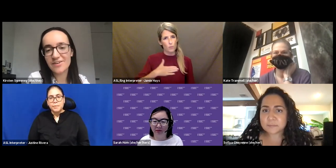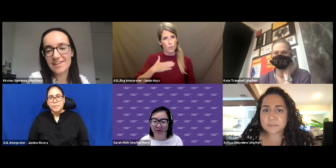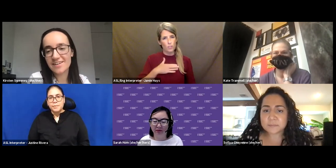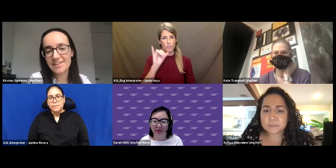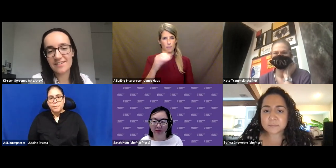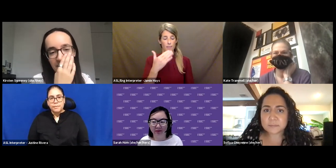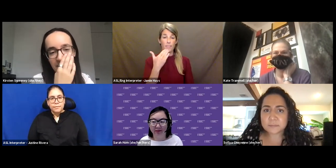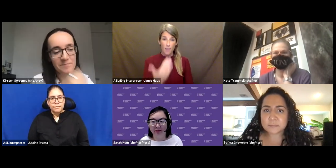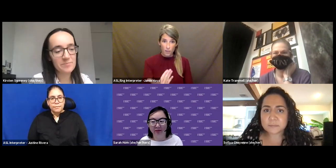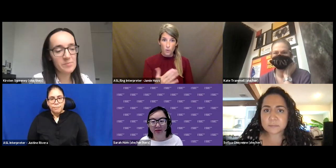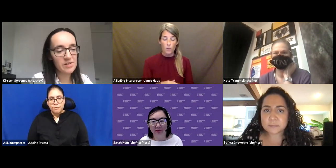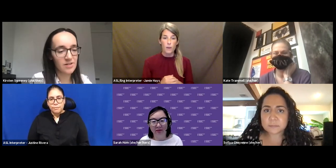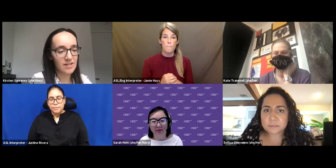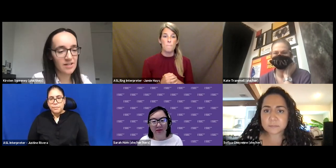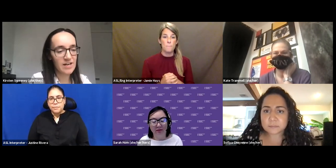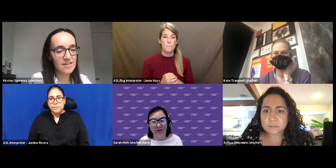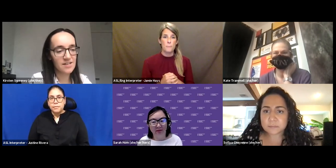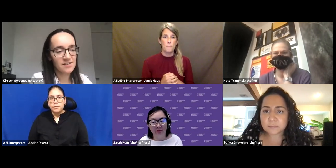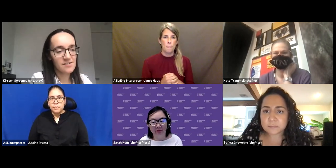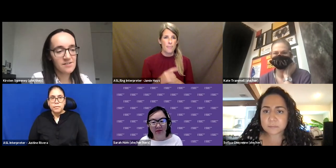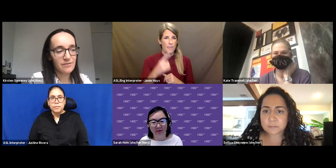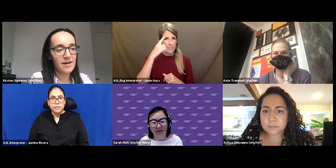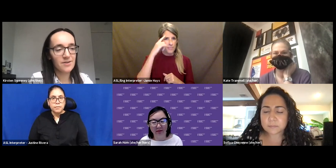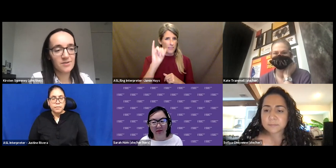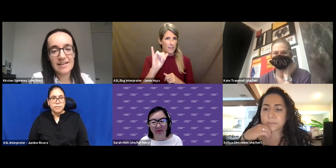you. And I think, you know, that's a great reminder that